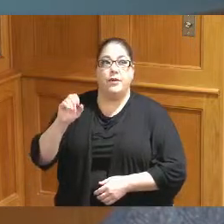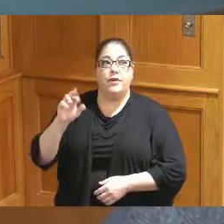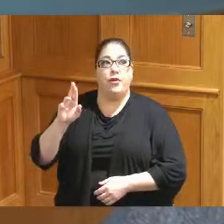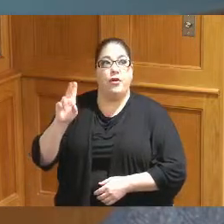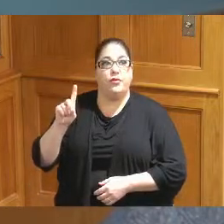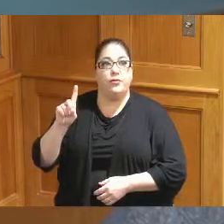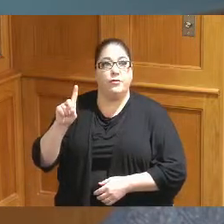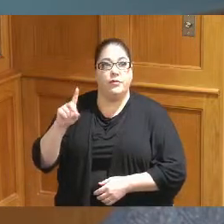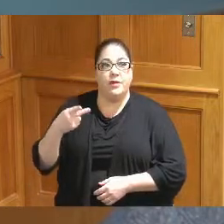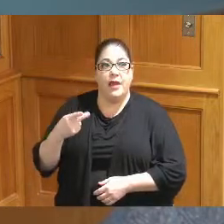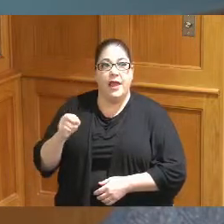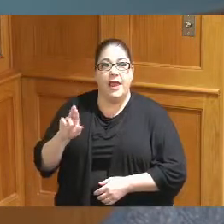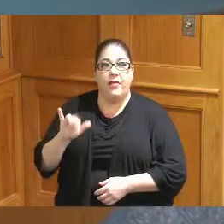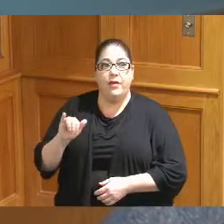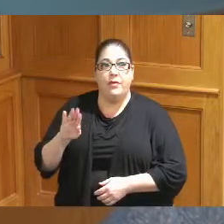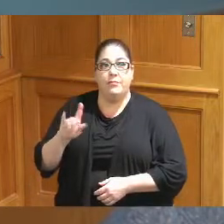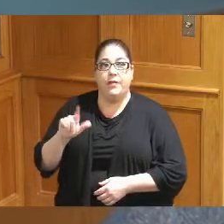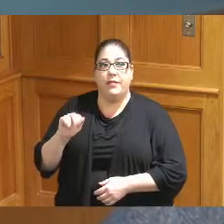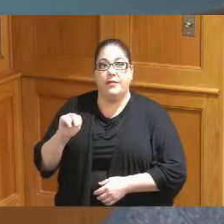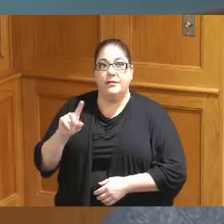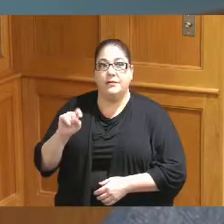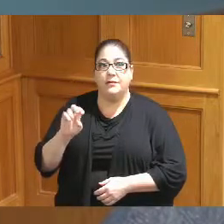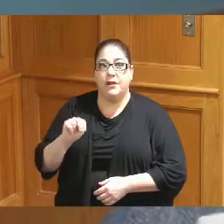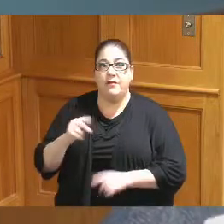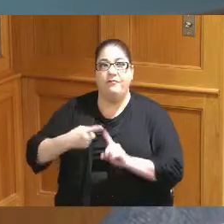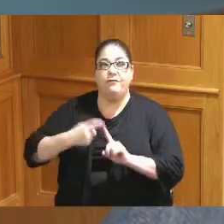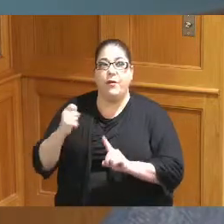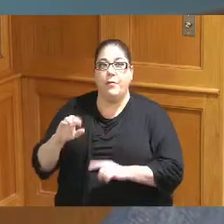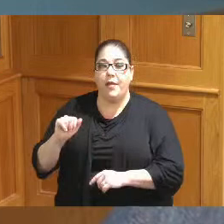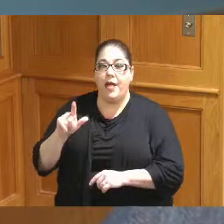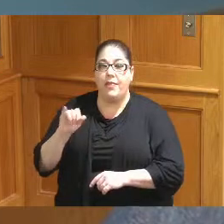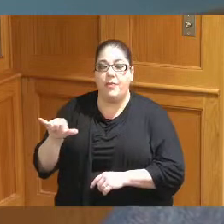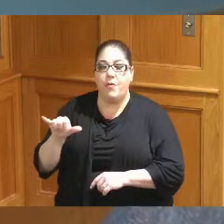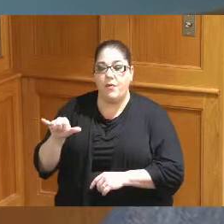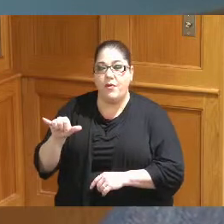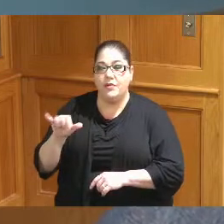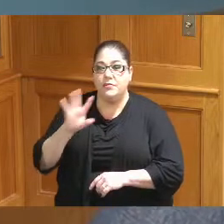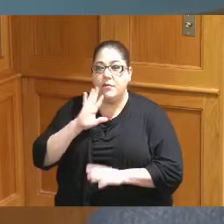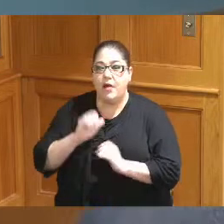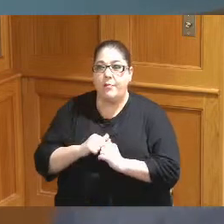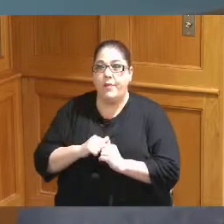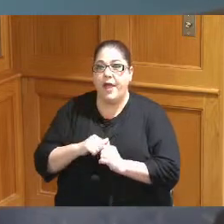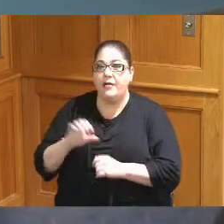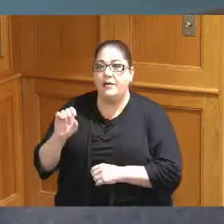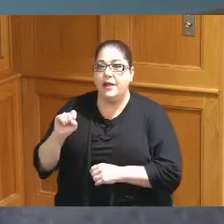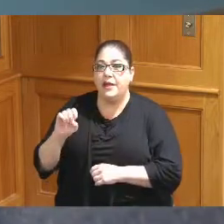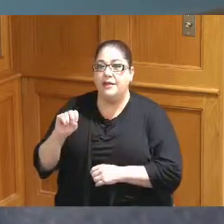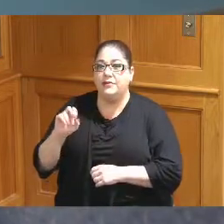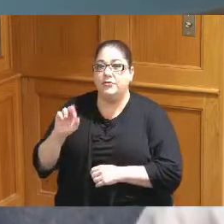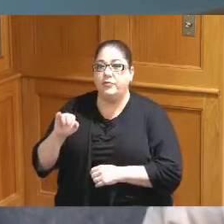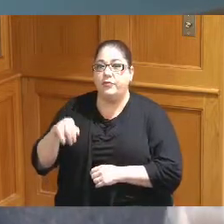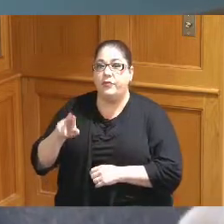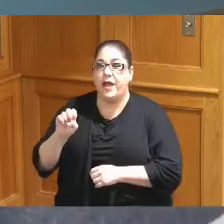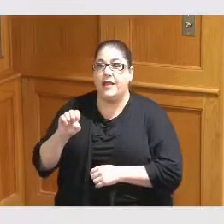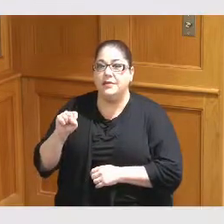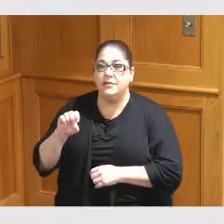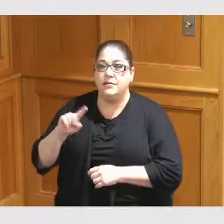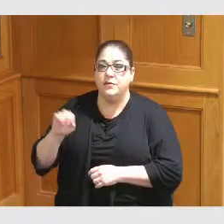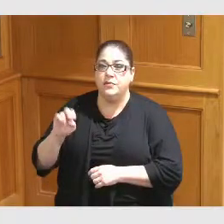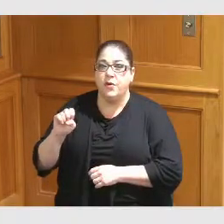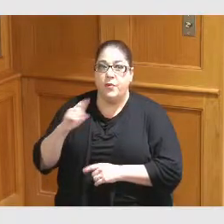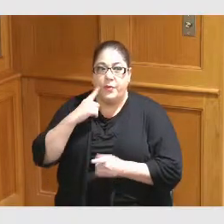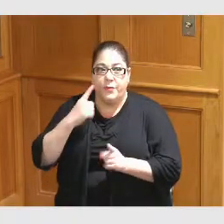Harry Blanton from Alloy development talk about the Enterprise Zone agreement shares thank you for